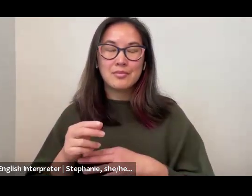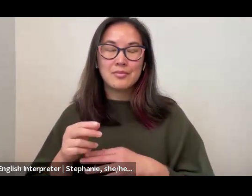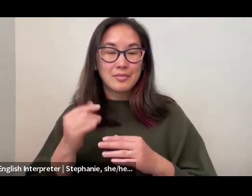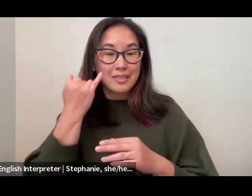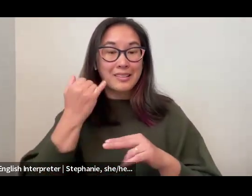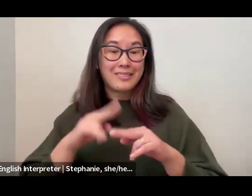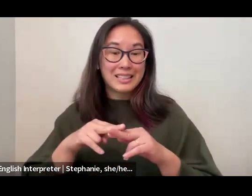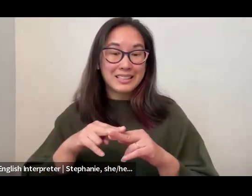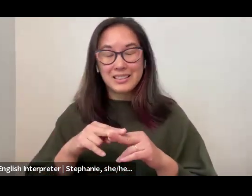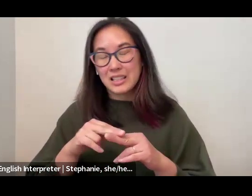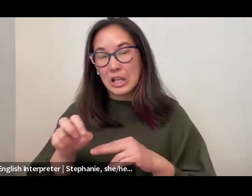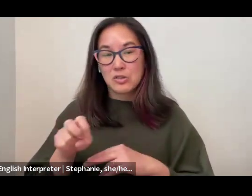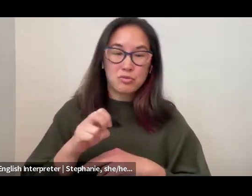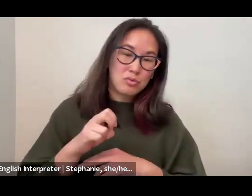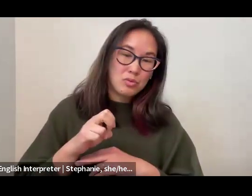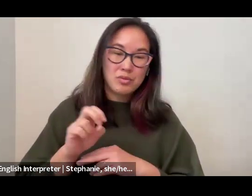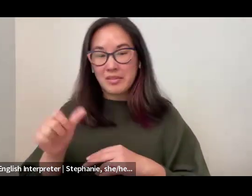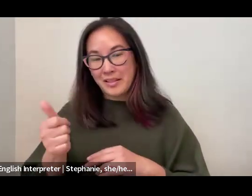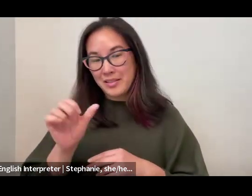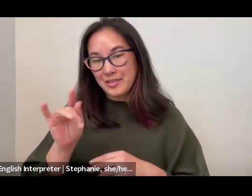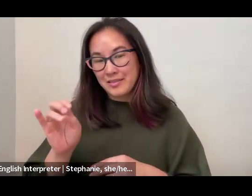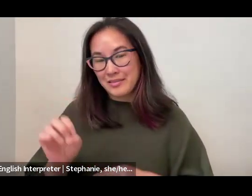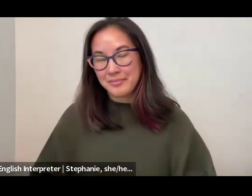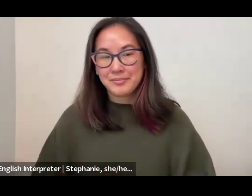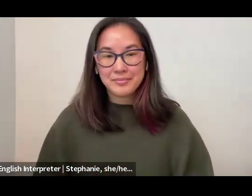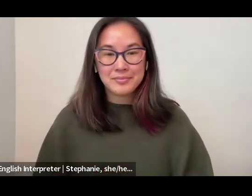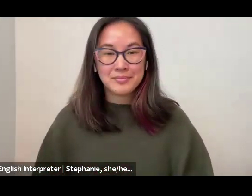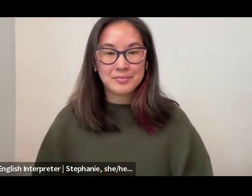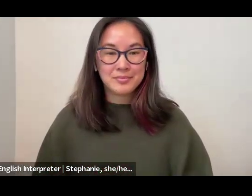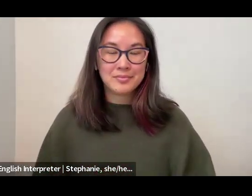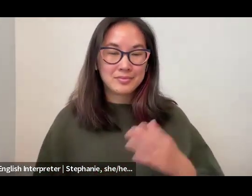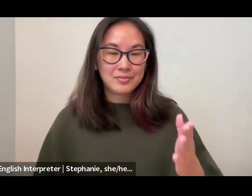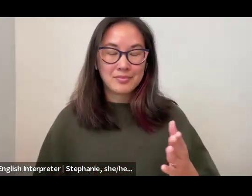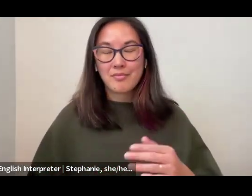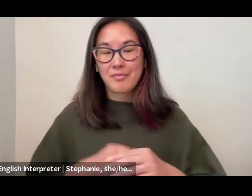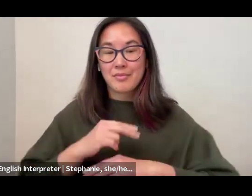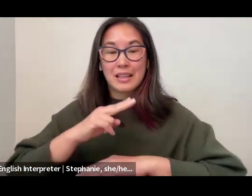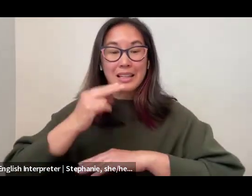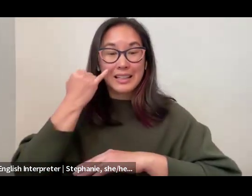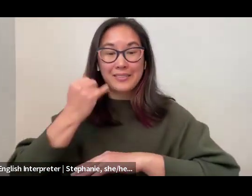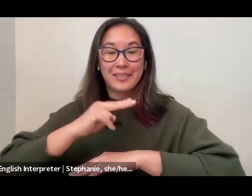Maybe your arms, hands move. Maybe they don't. If you're laying down, knees together and to the right.